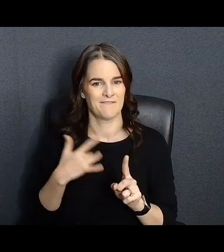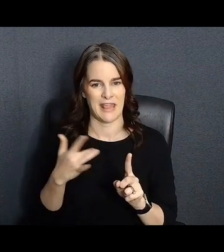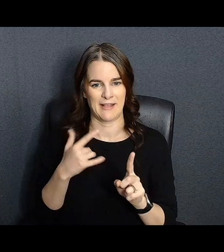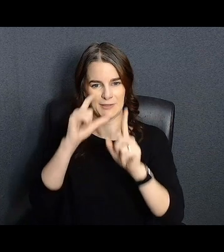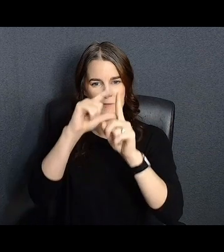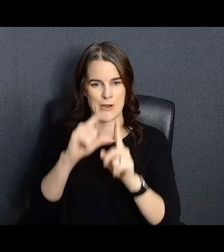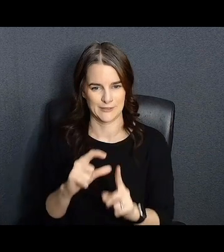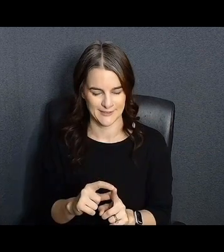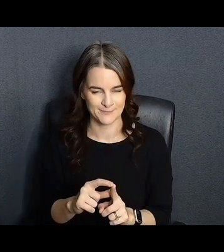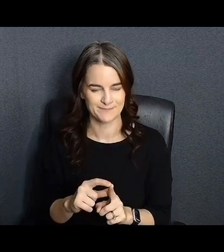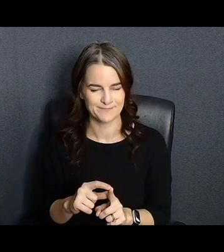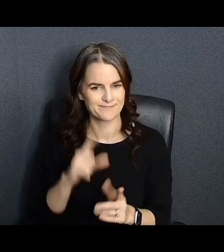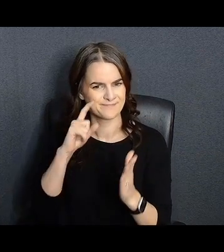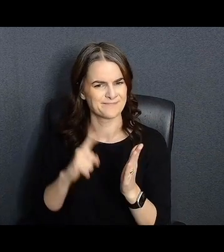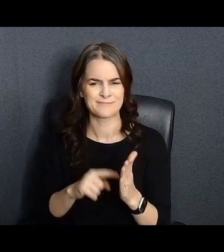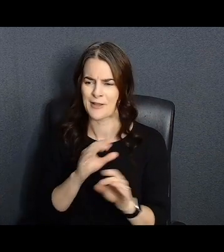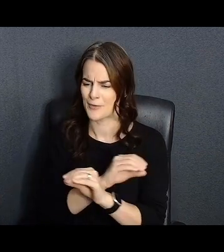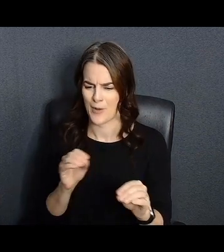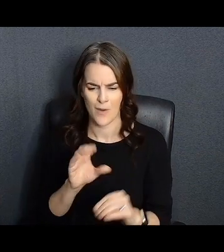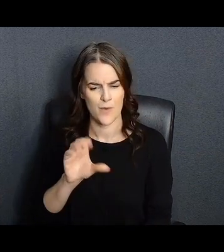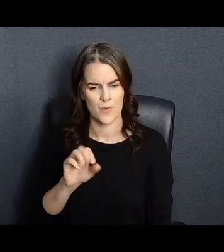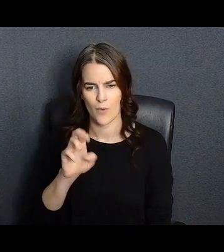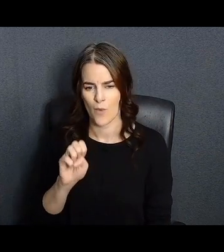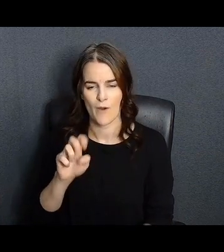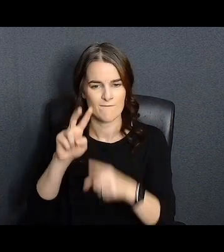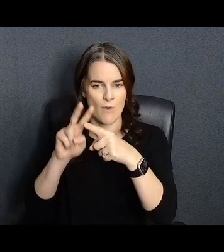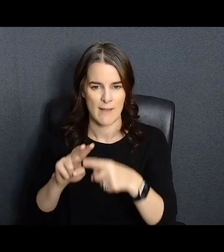And you'll notice that there's no core vocabulary in this folder.